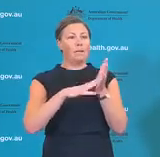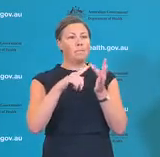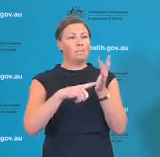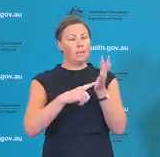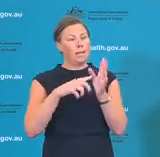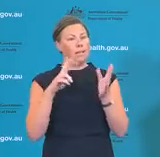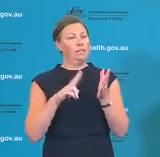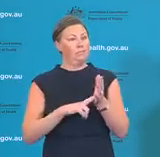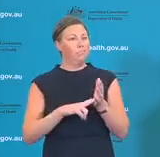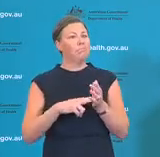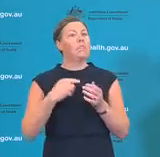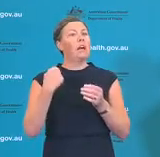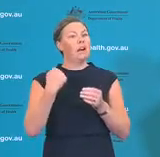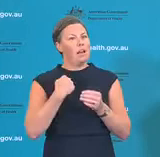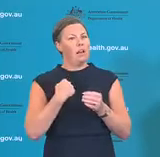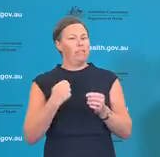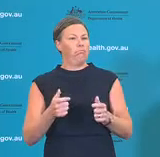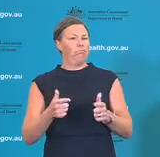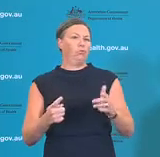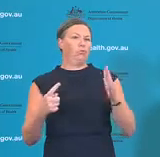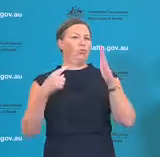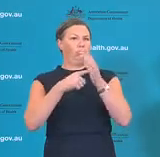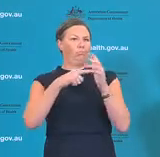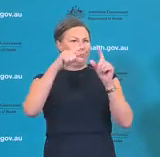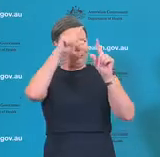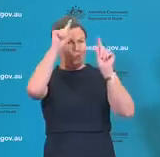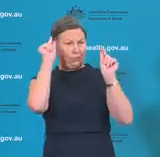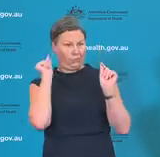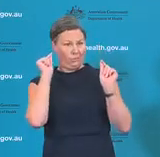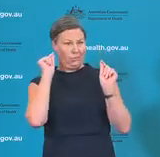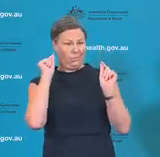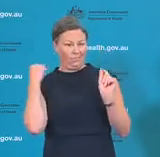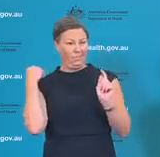Nursing and Midwifery Officer and over a number of weeks now you've seen a range